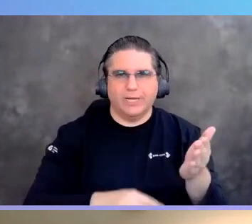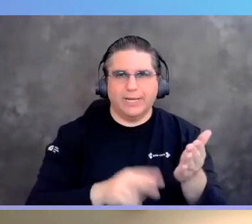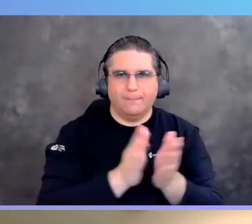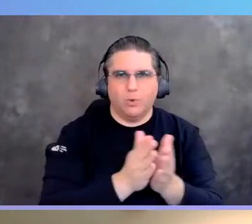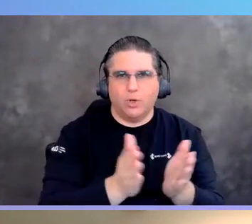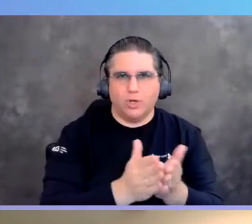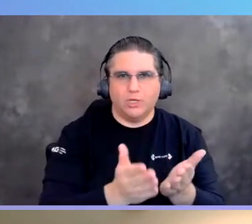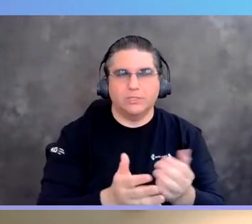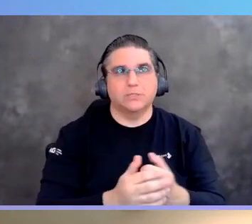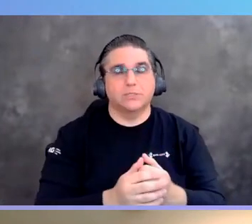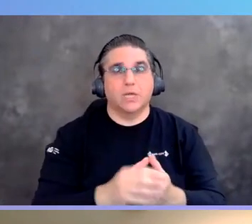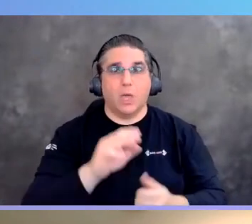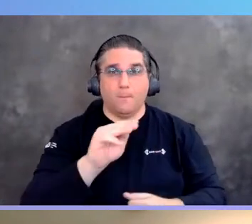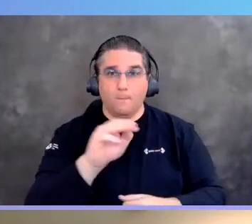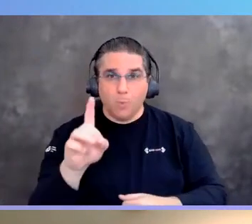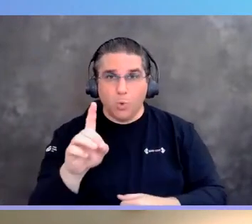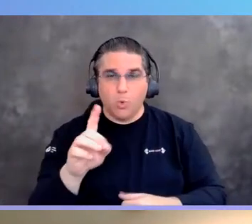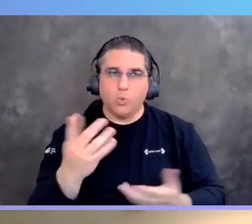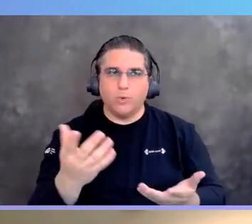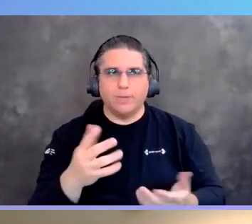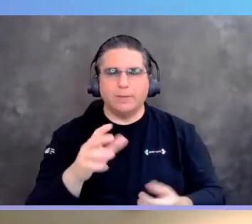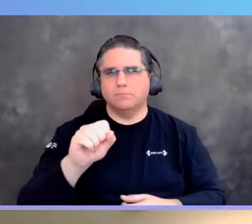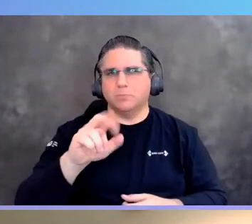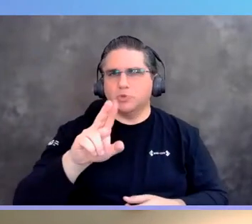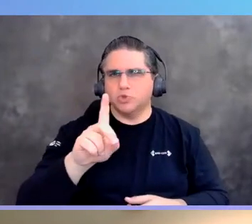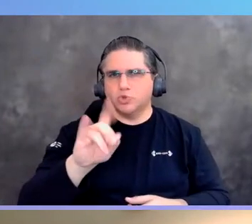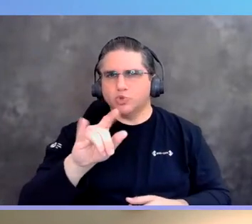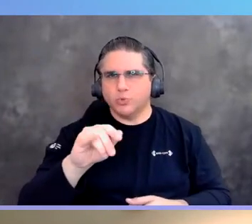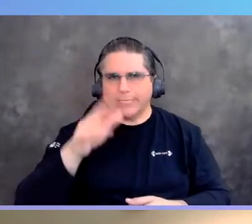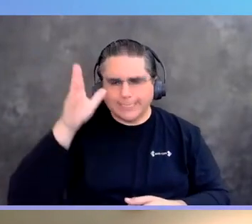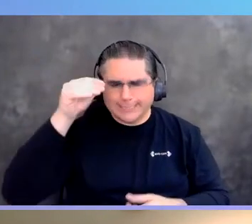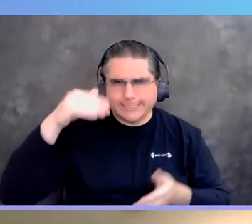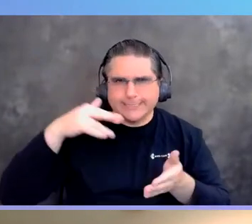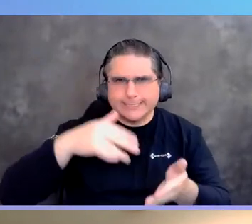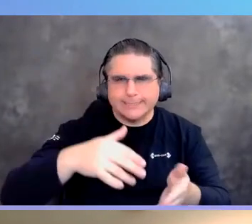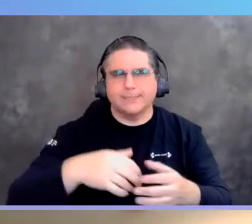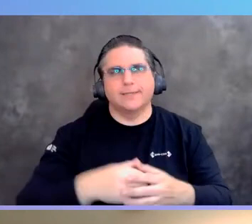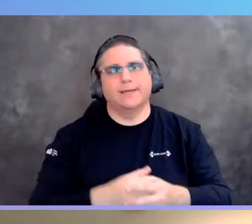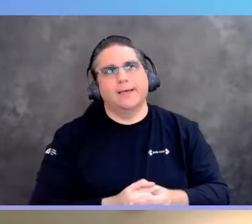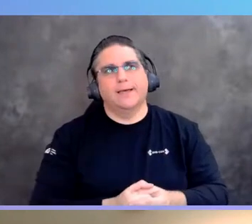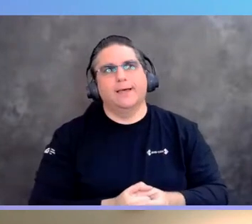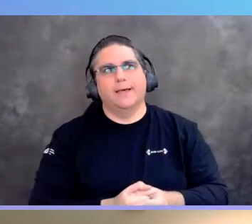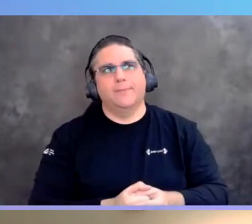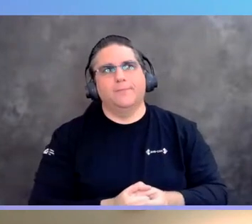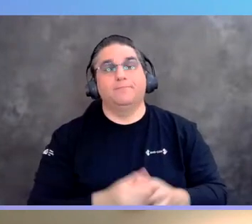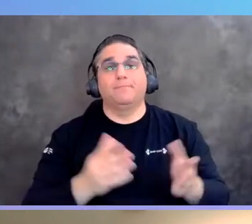studious. Um the, uh, and then related to decorative is this